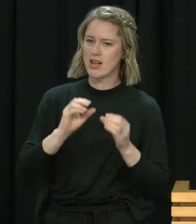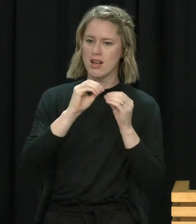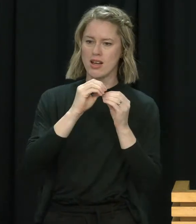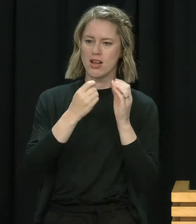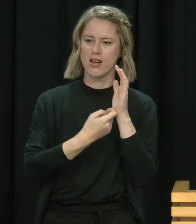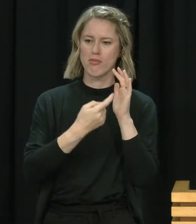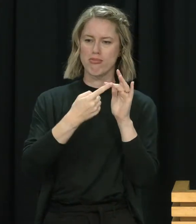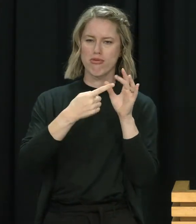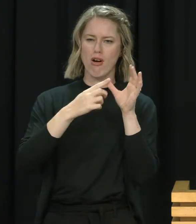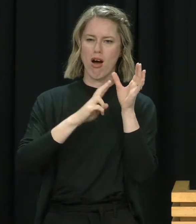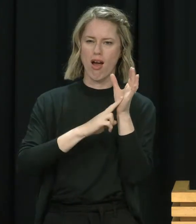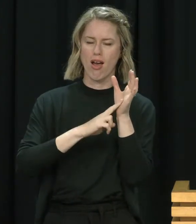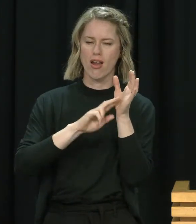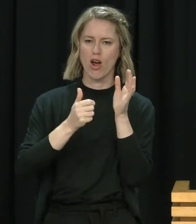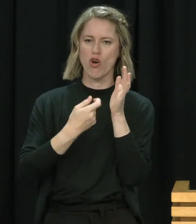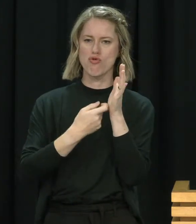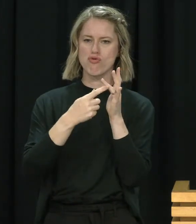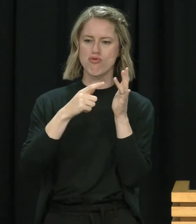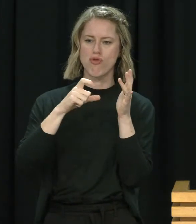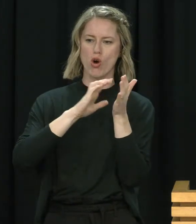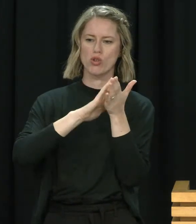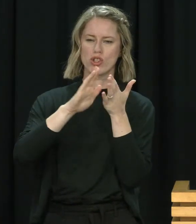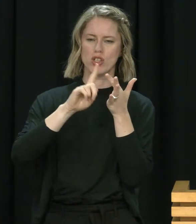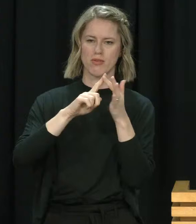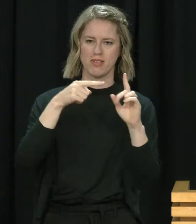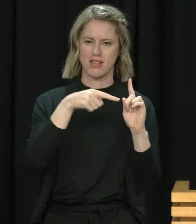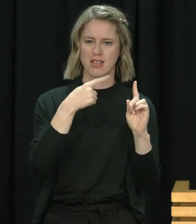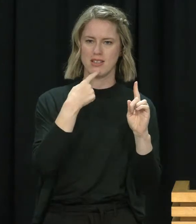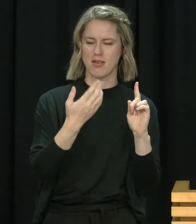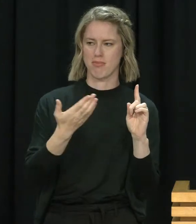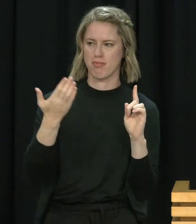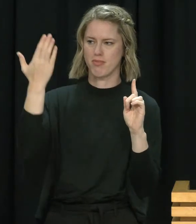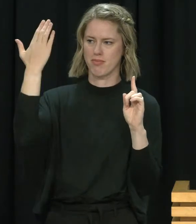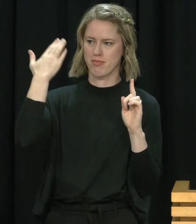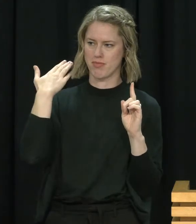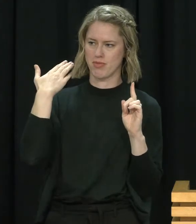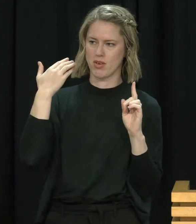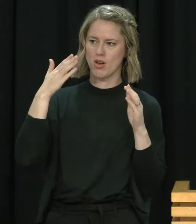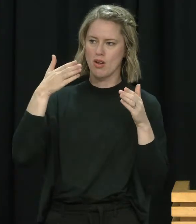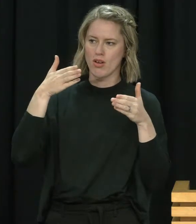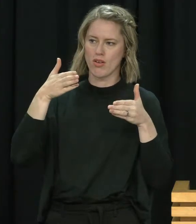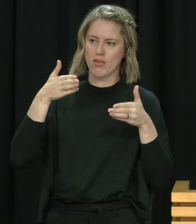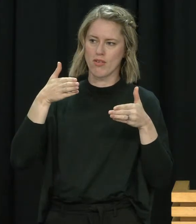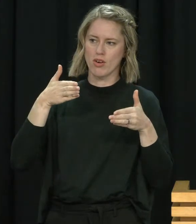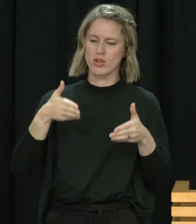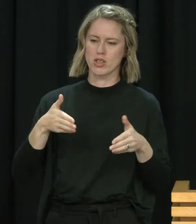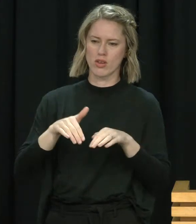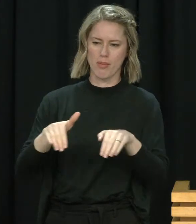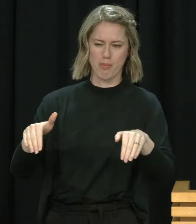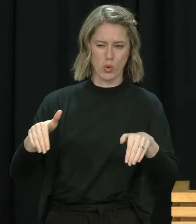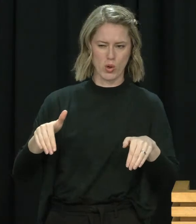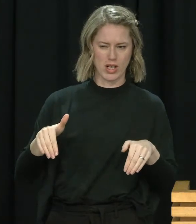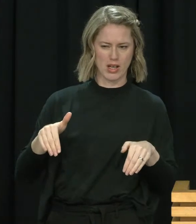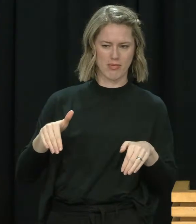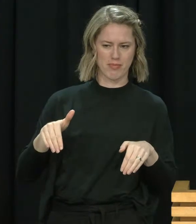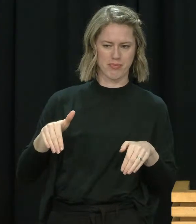freezer somewhere. Jo? Brian Roche said the week